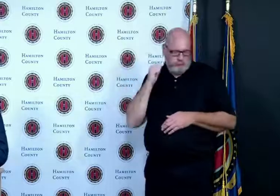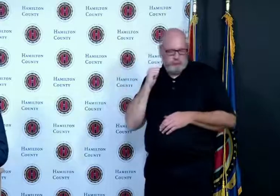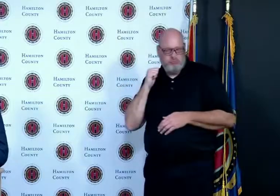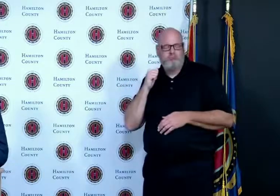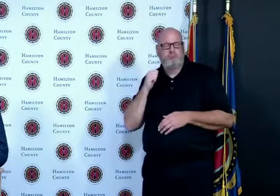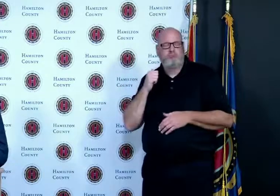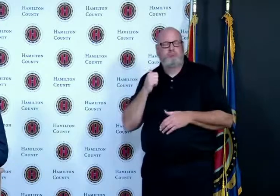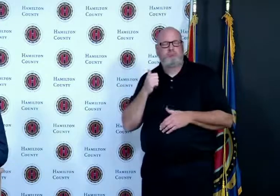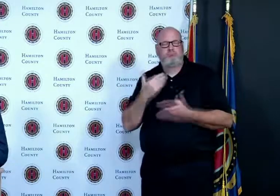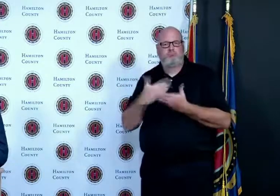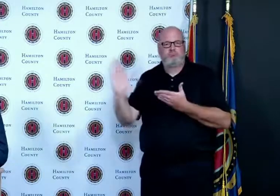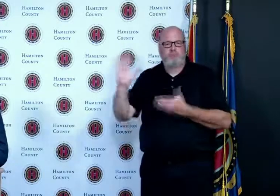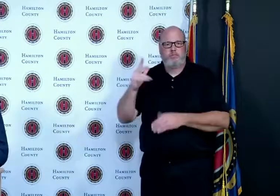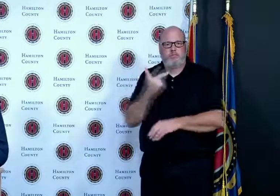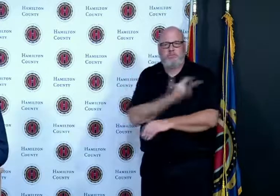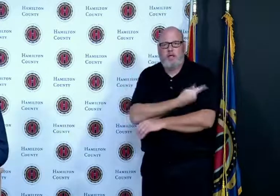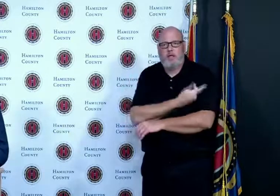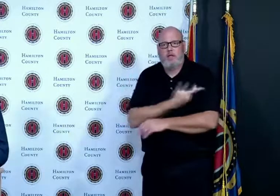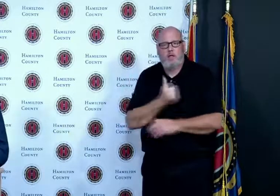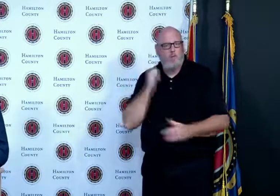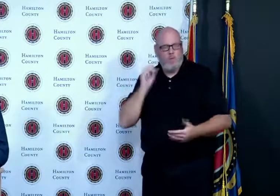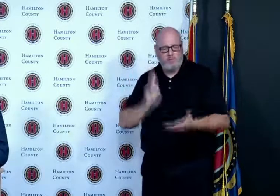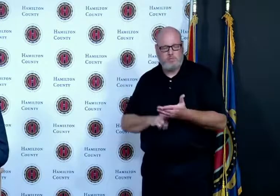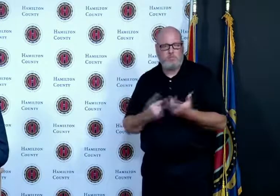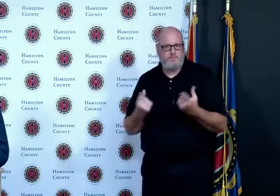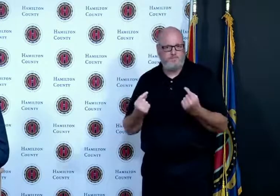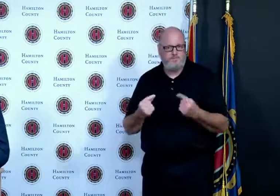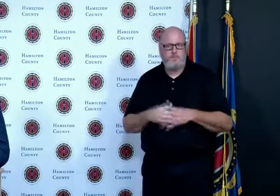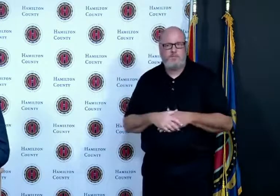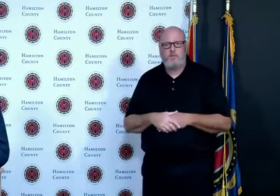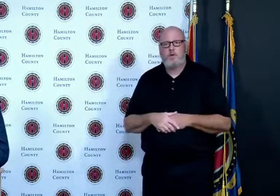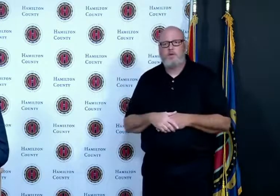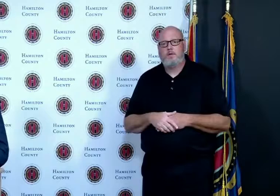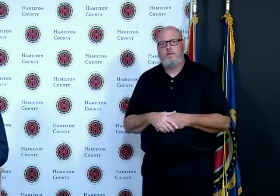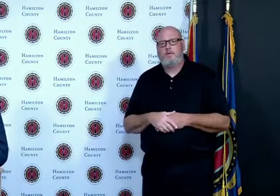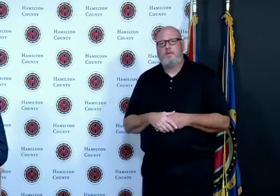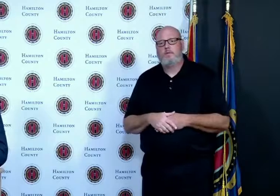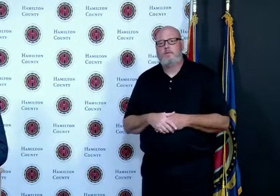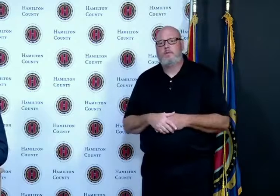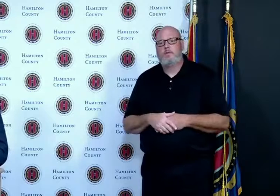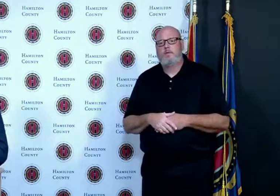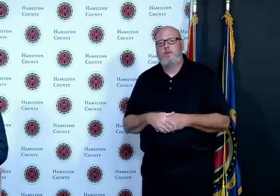17 year olds to get the shot we will only see the total number of individuals that get vaccinated